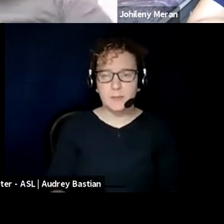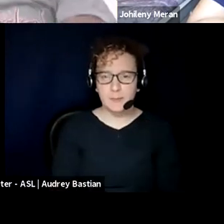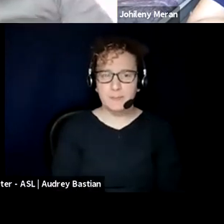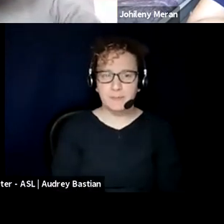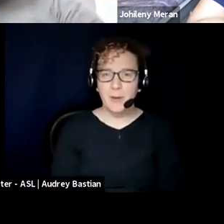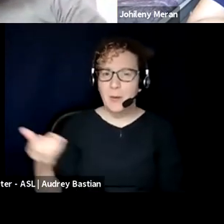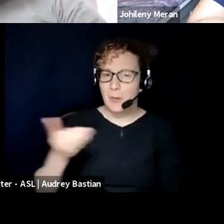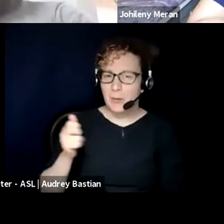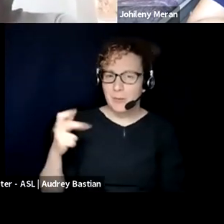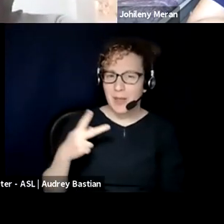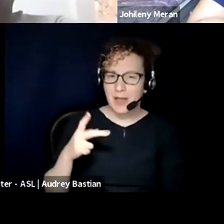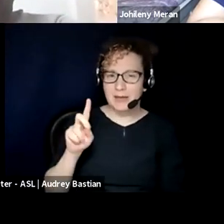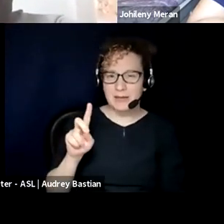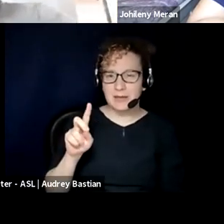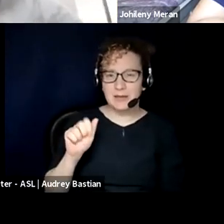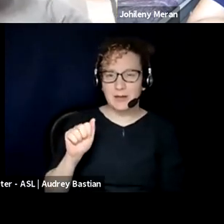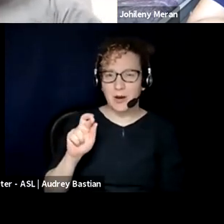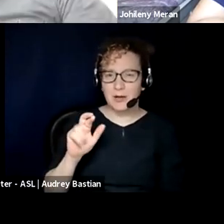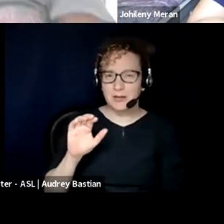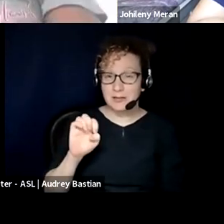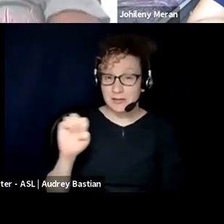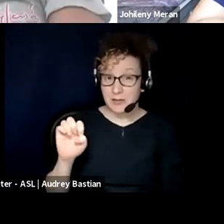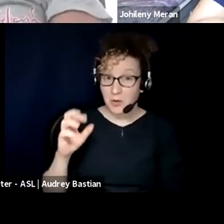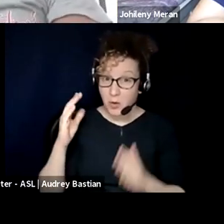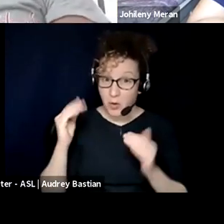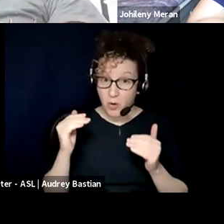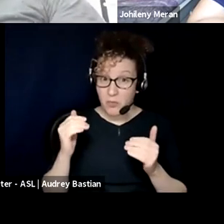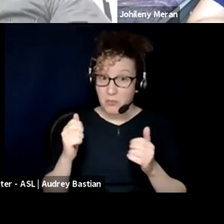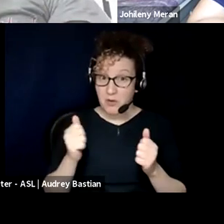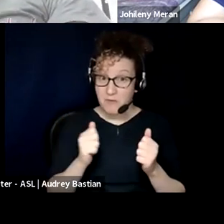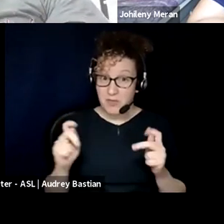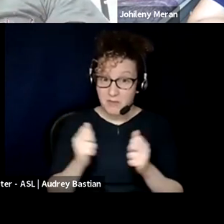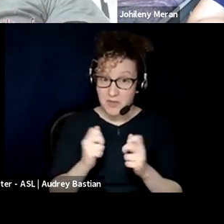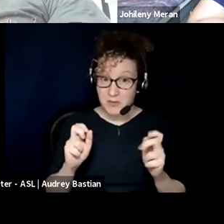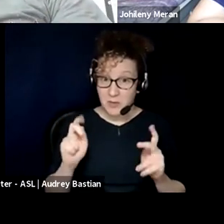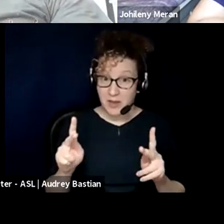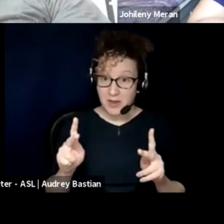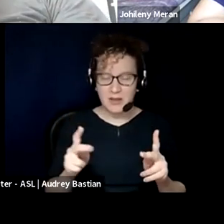back D'Arcee. I hope everything is okay. D ARCEE NEAL: Sorry about that. I have no